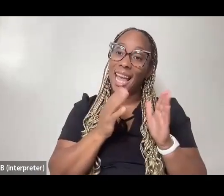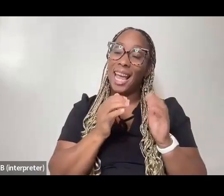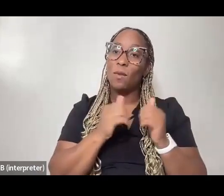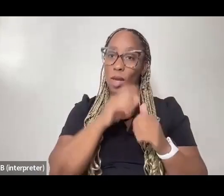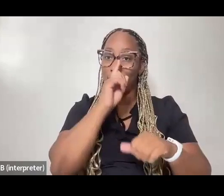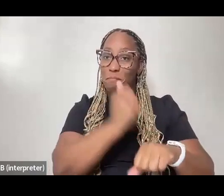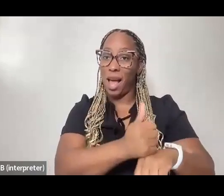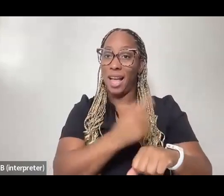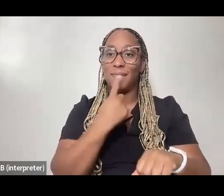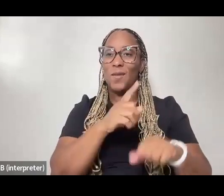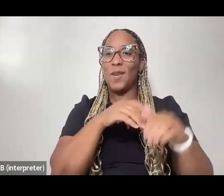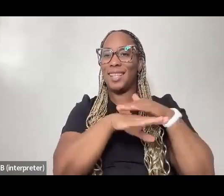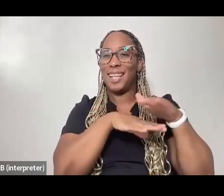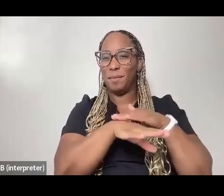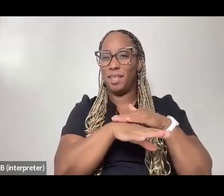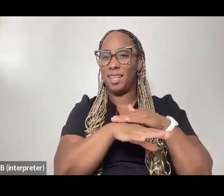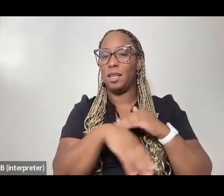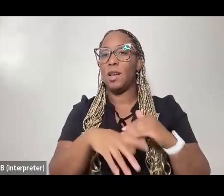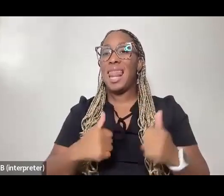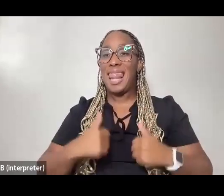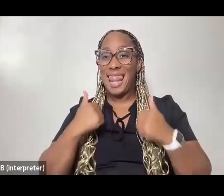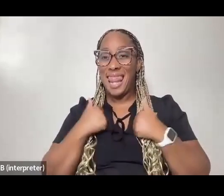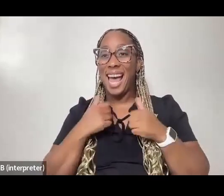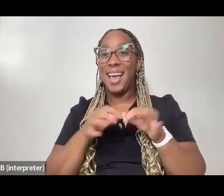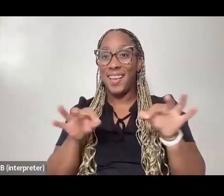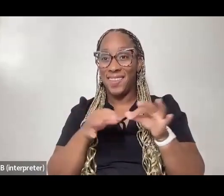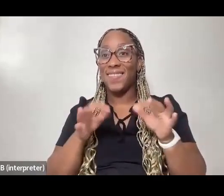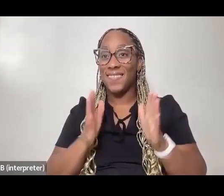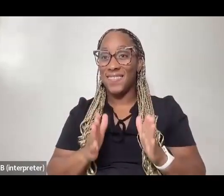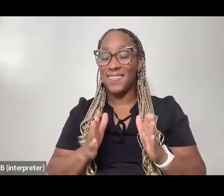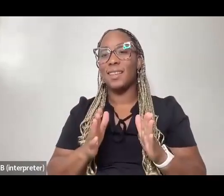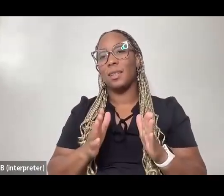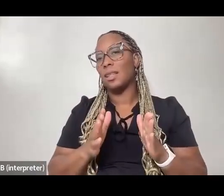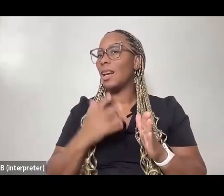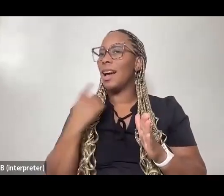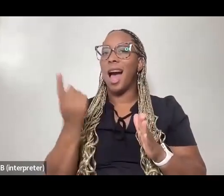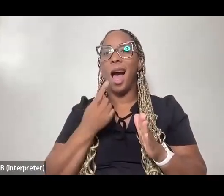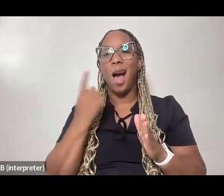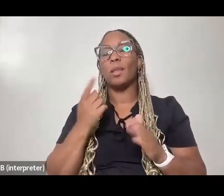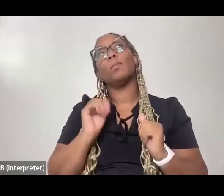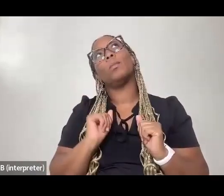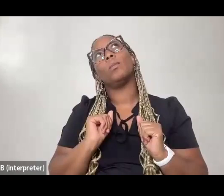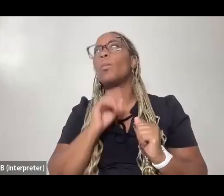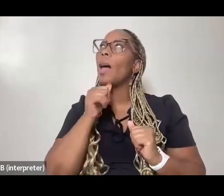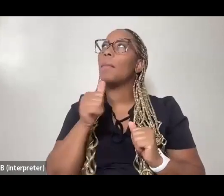towards accessibility. Live human captioners are always going to be -- well, I won't say always.